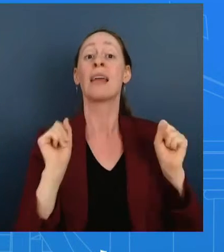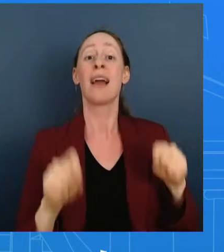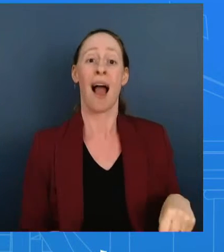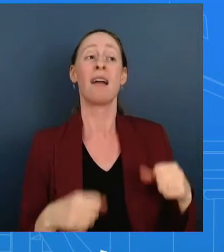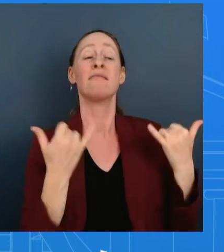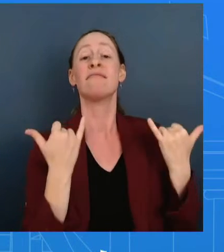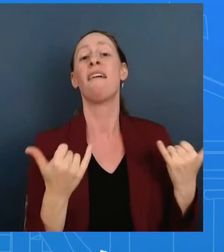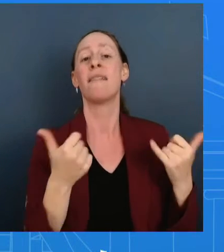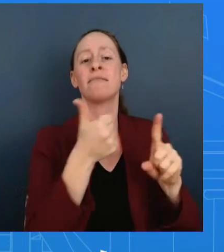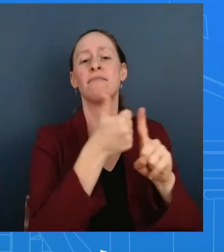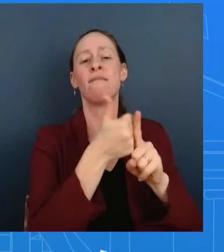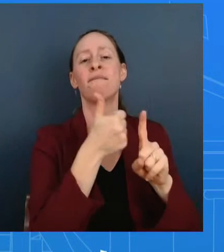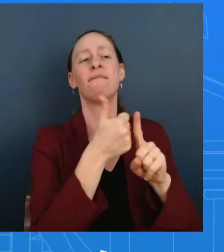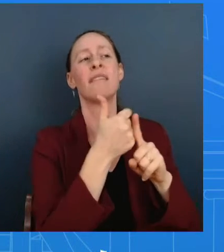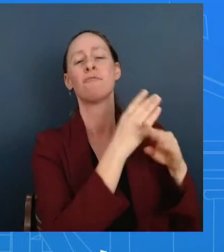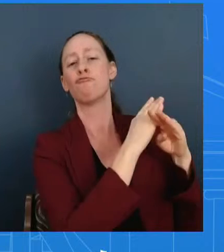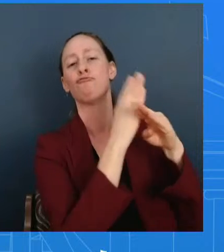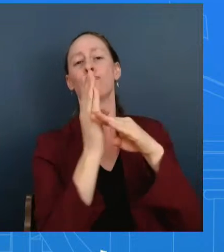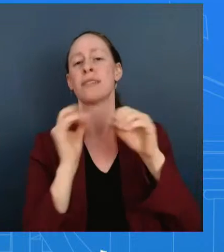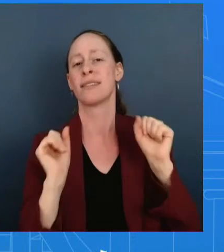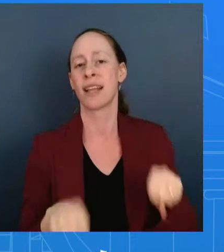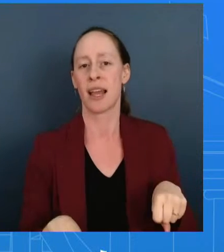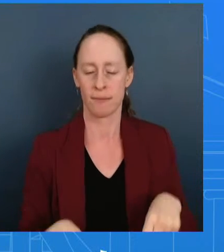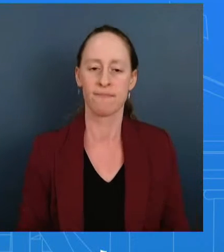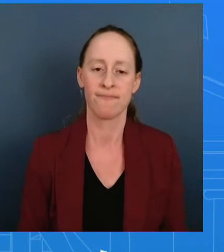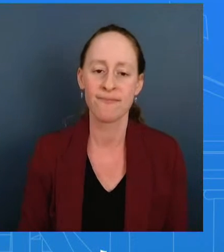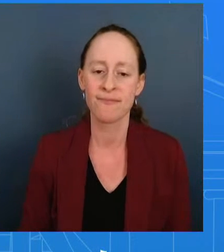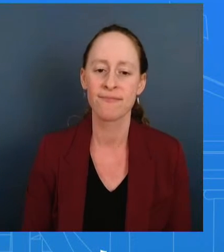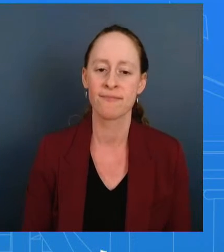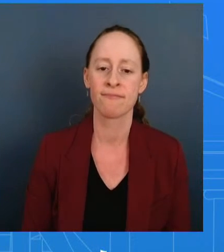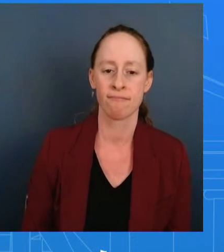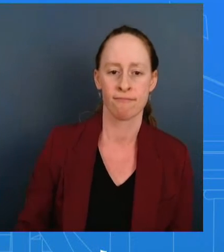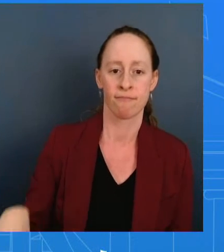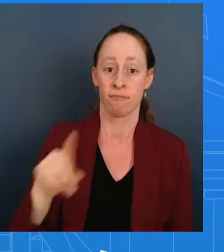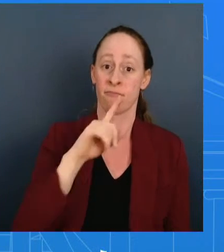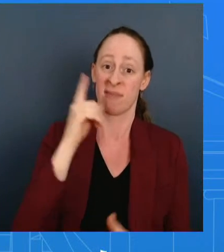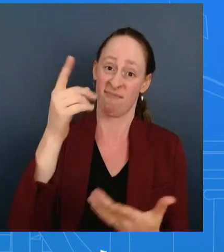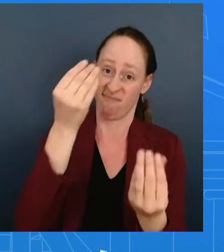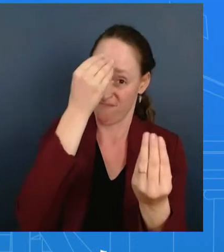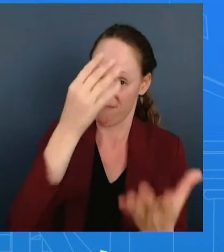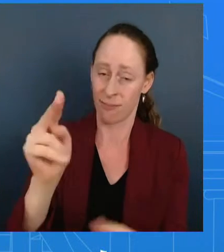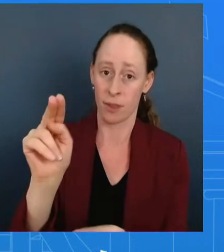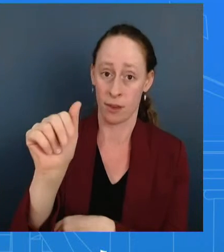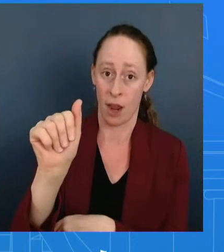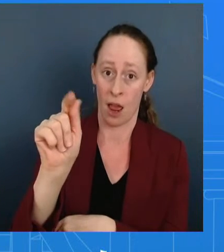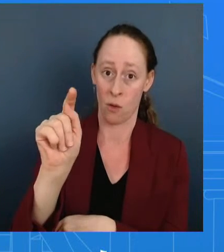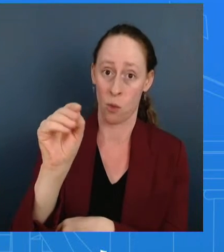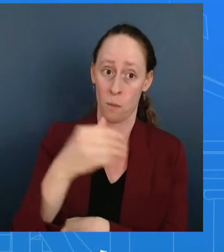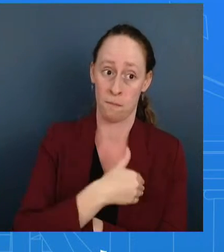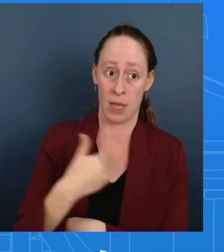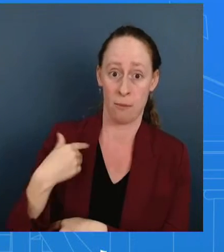are part of a bridge to Ukraine's NATO membership. Together, the Washington Summit will send a strong signal to Mr. Putin